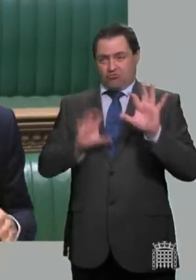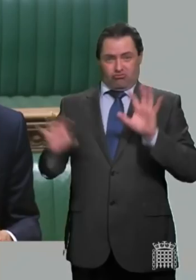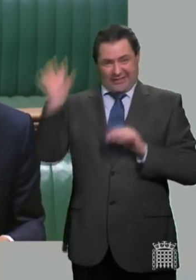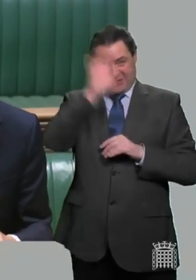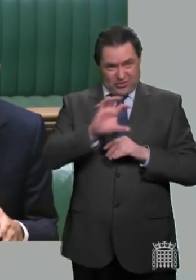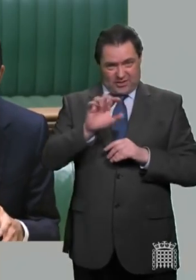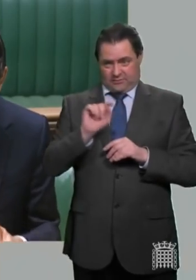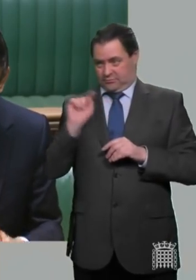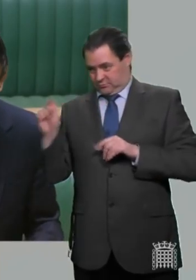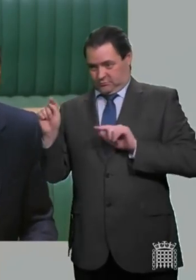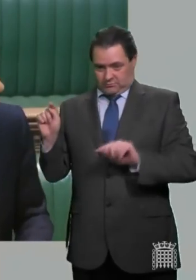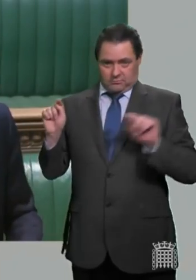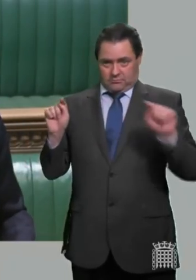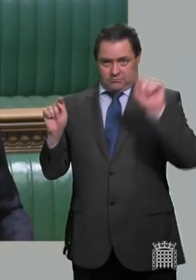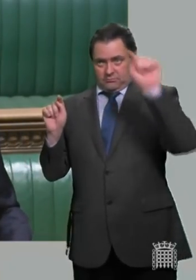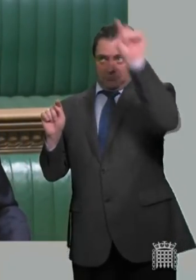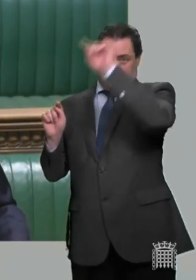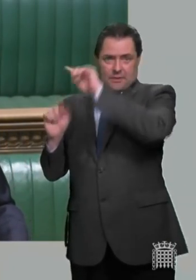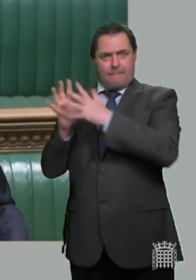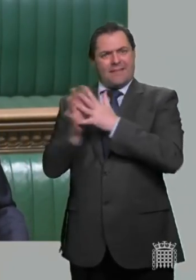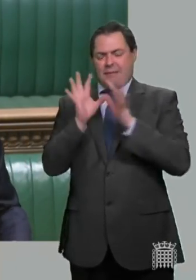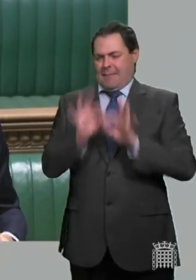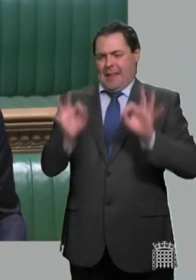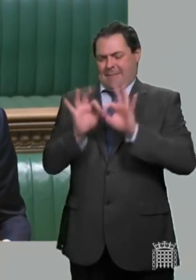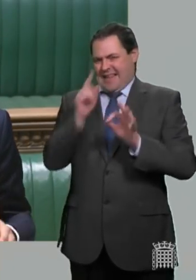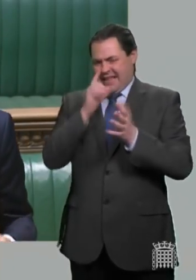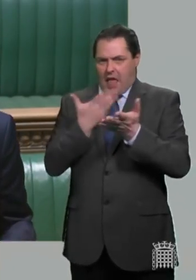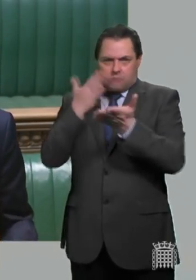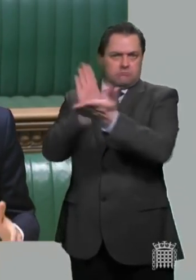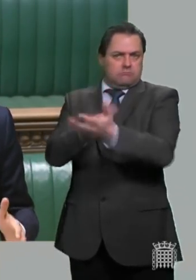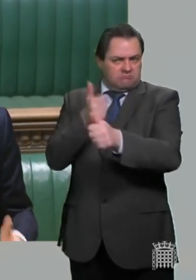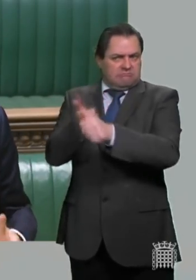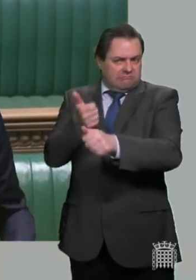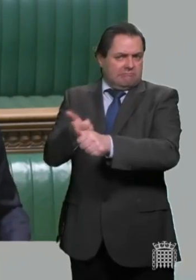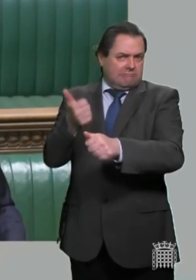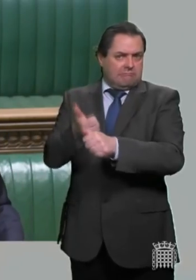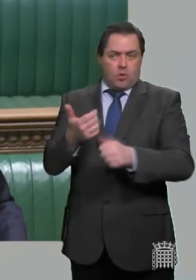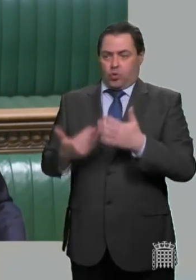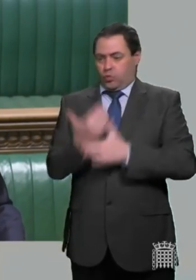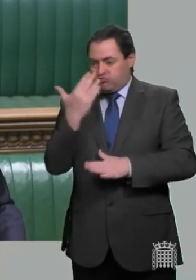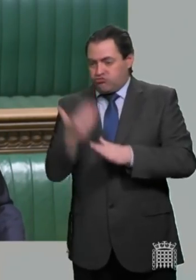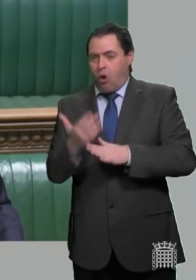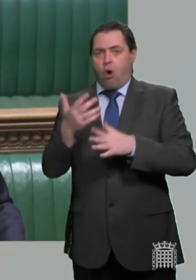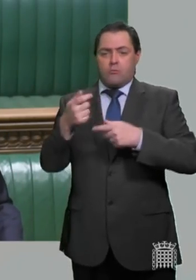billions of pounds of private sector investment, generating trade and jobs up and down the country.